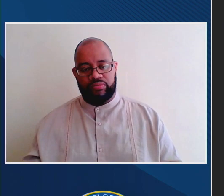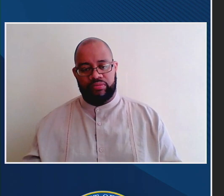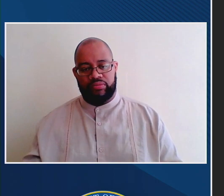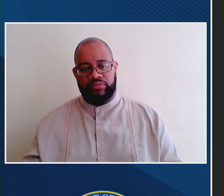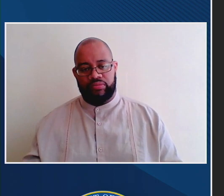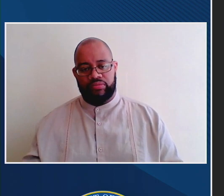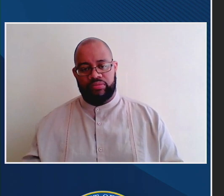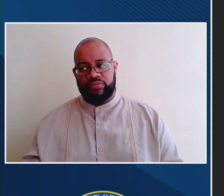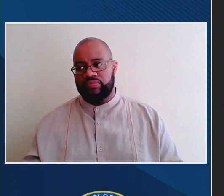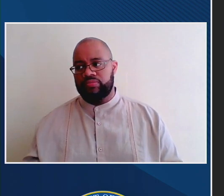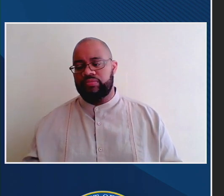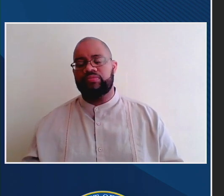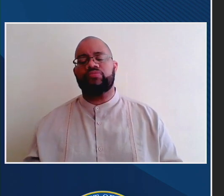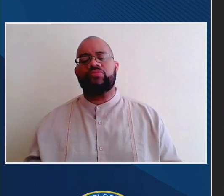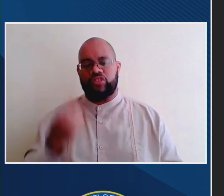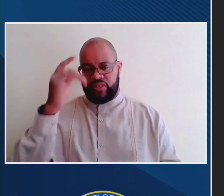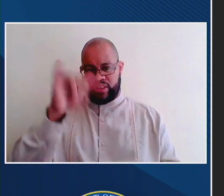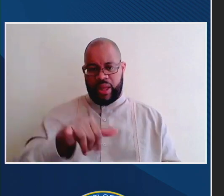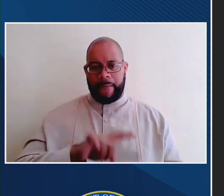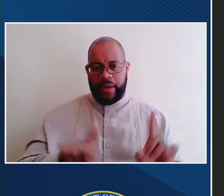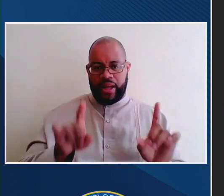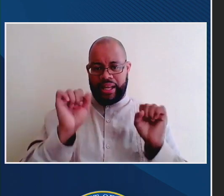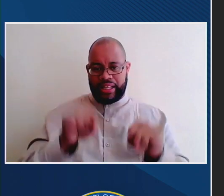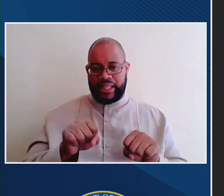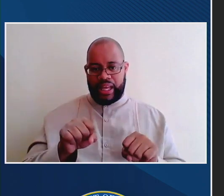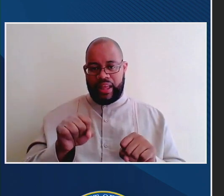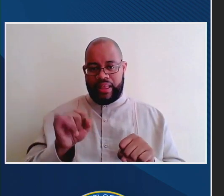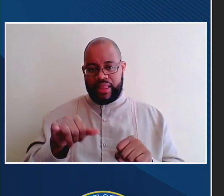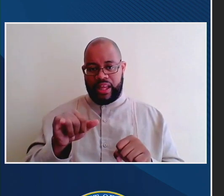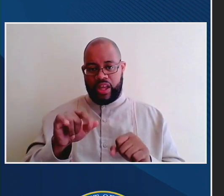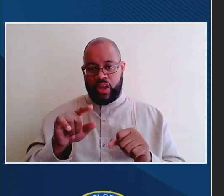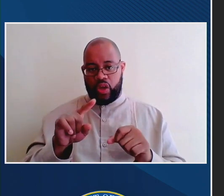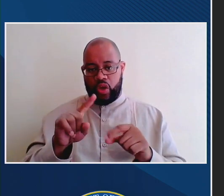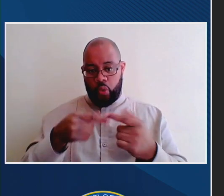I understand that but can they go against the student? Is the question.